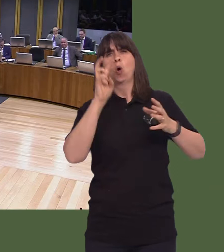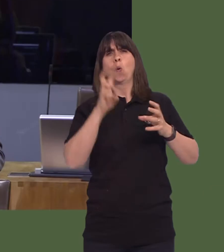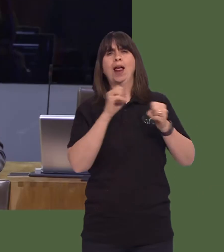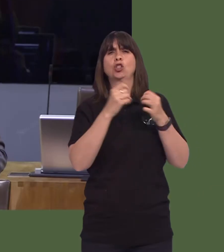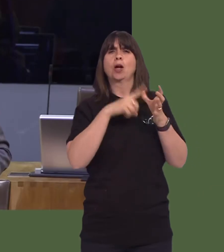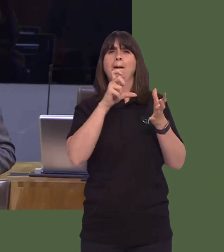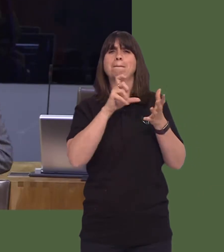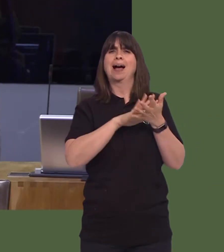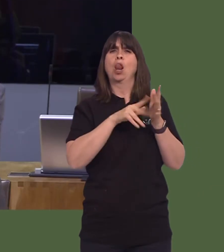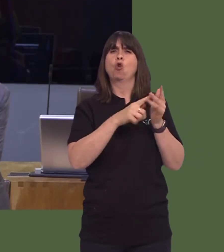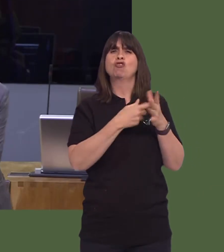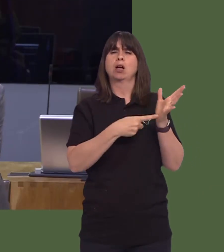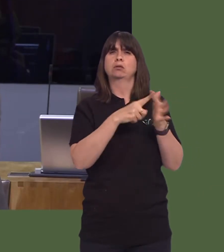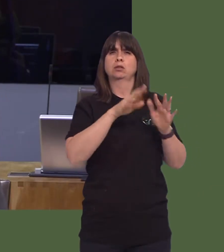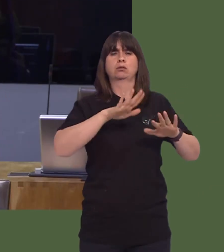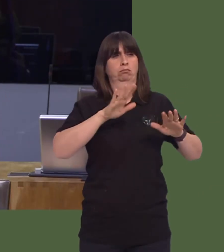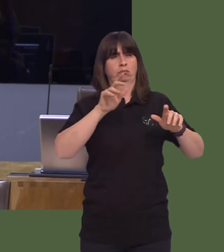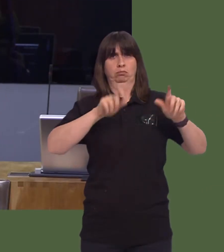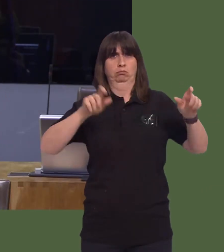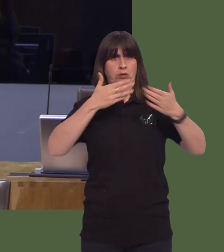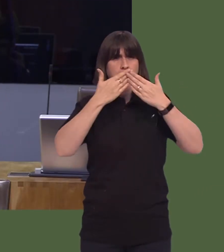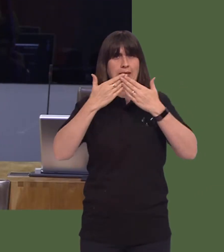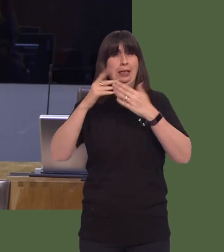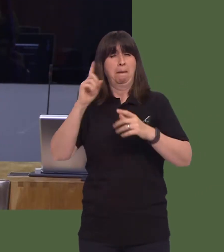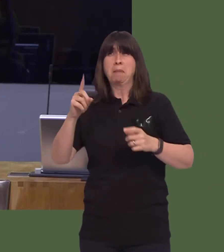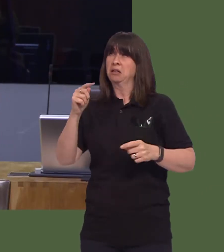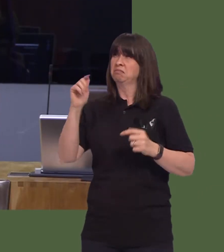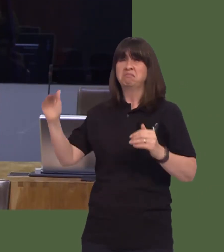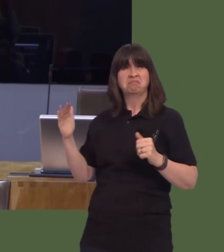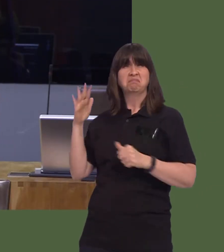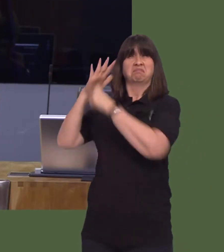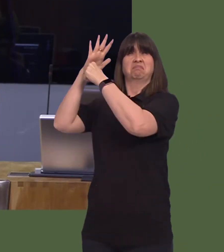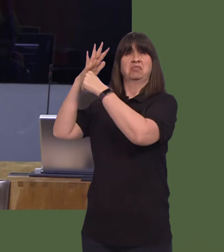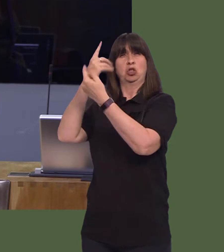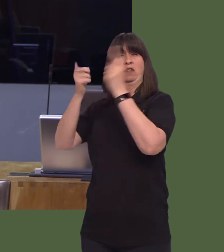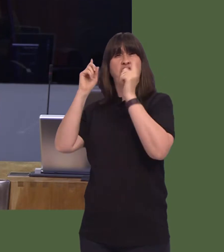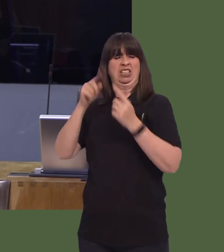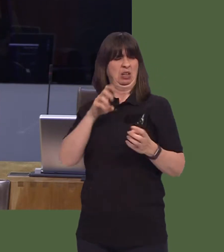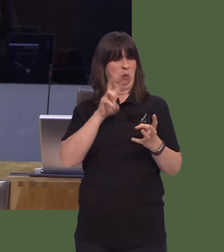but the elite universities don't seem to be terribly interested in it as a qualification,